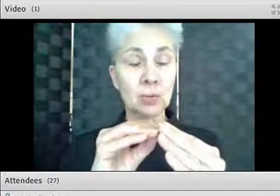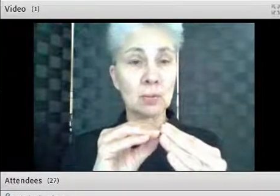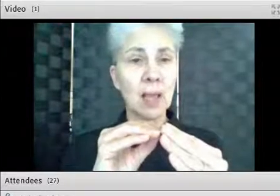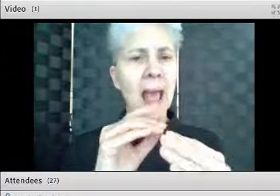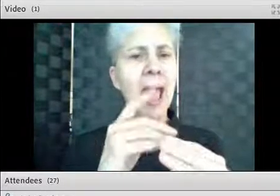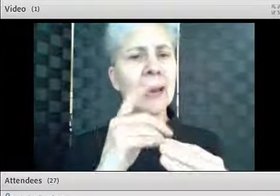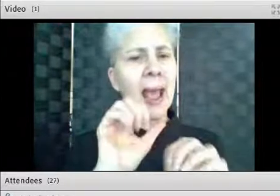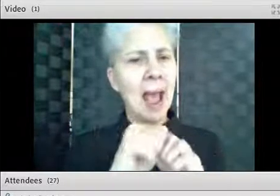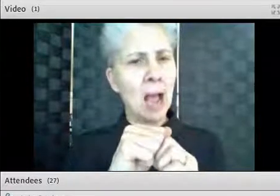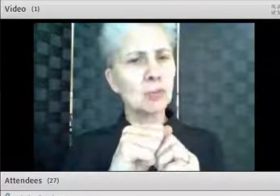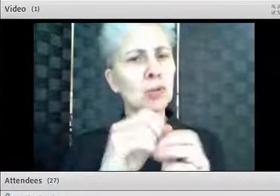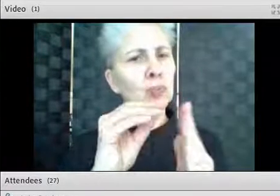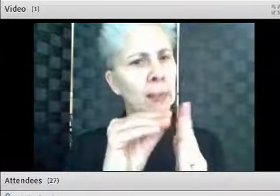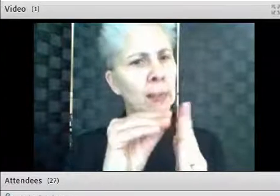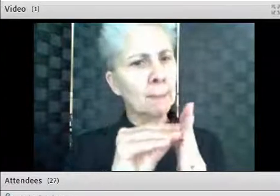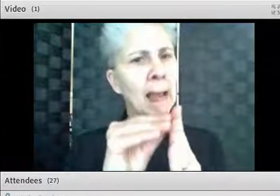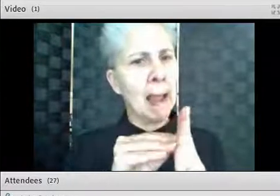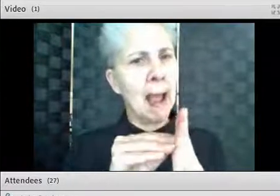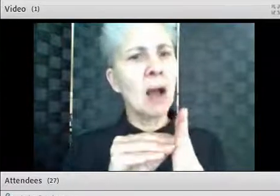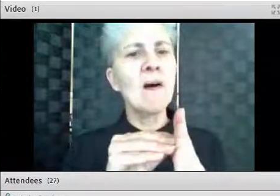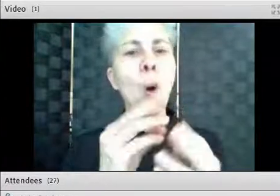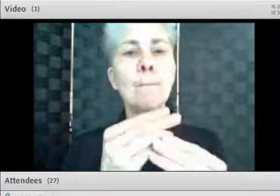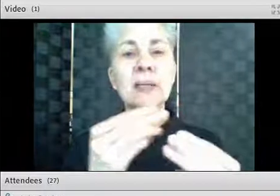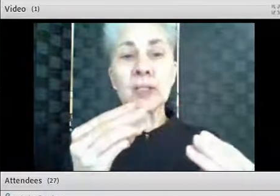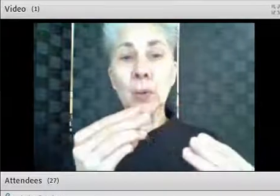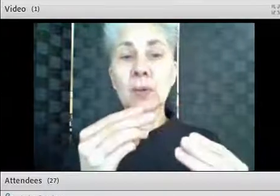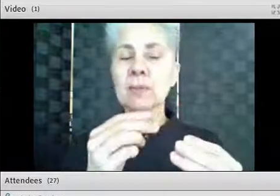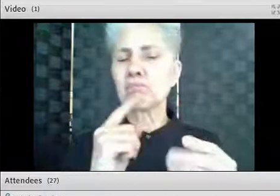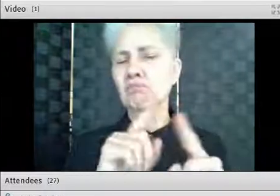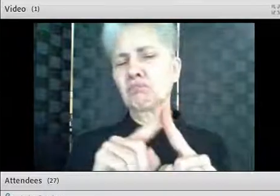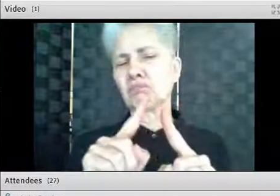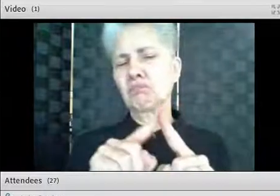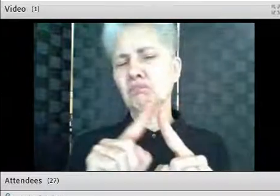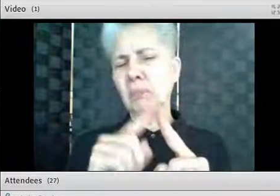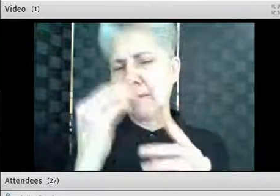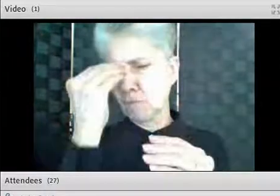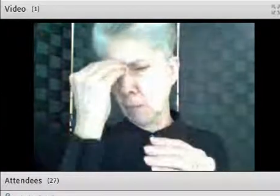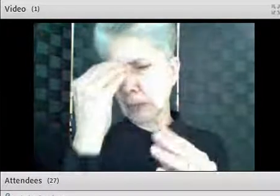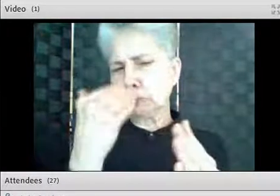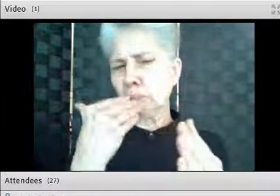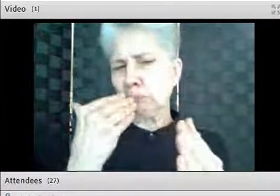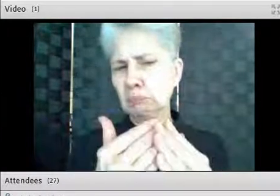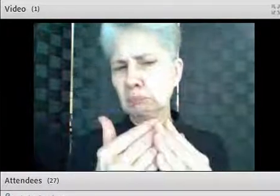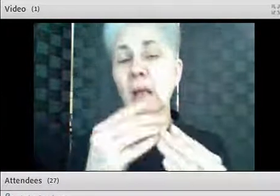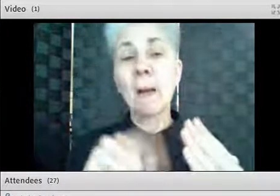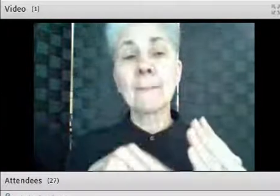So it has all sorts of good information there on, you know,